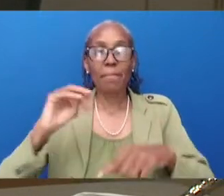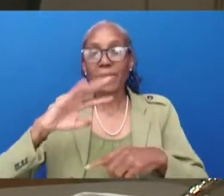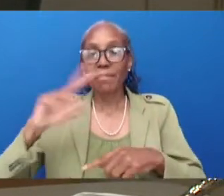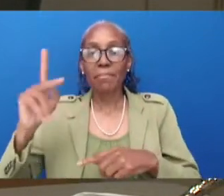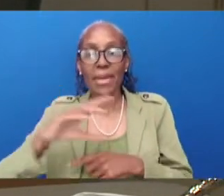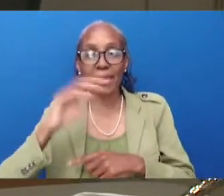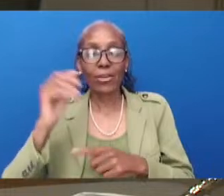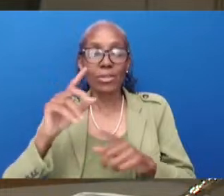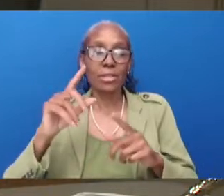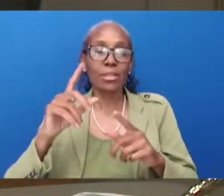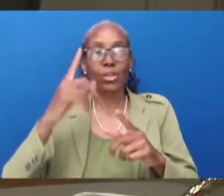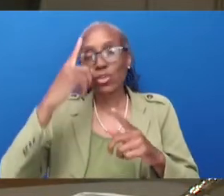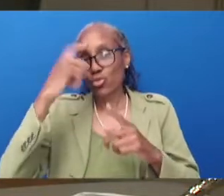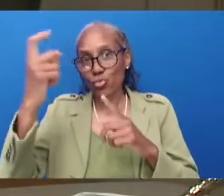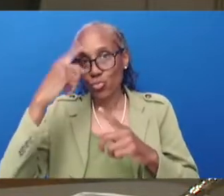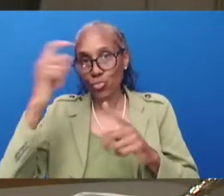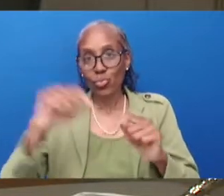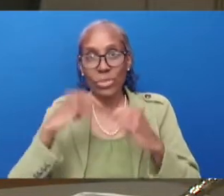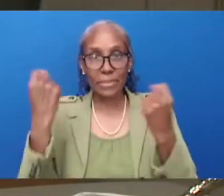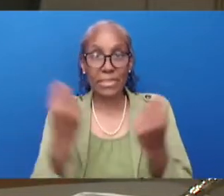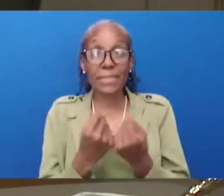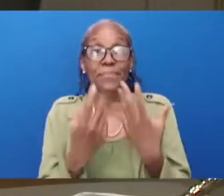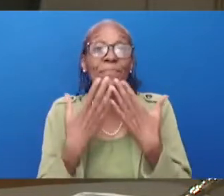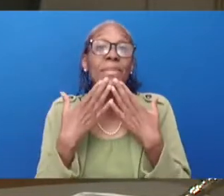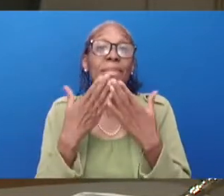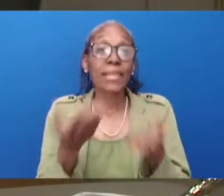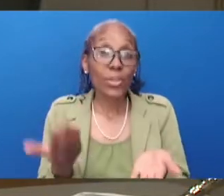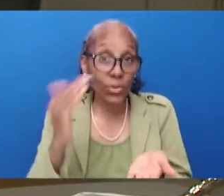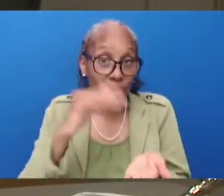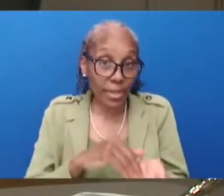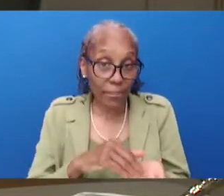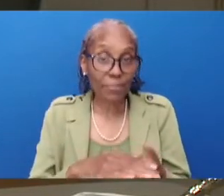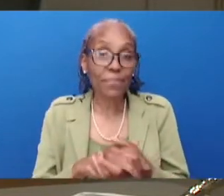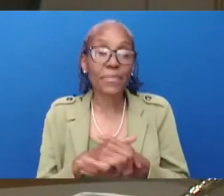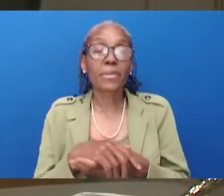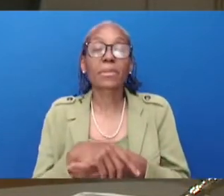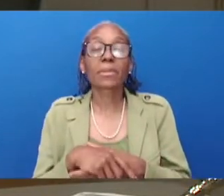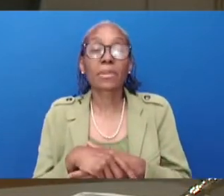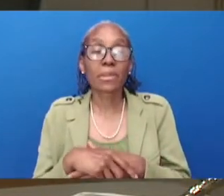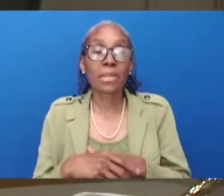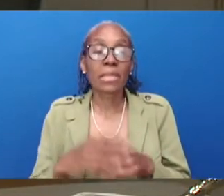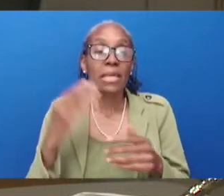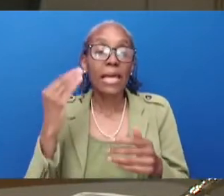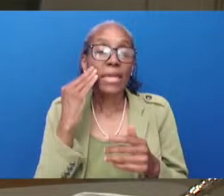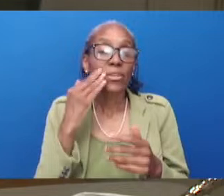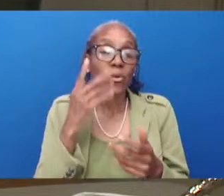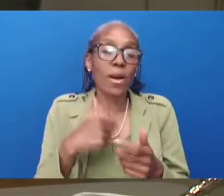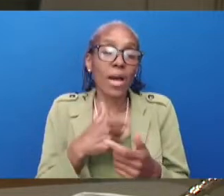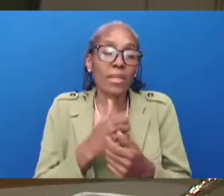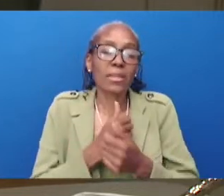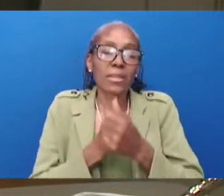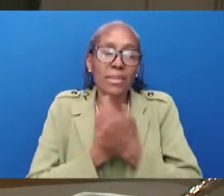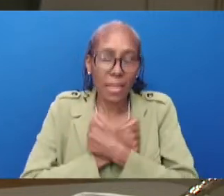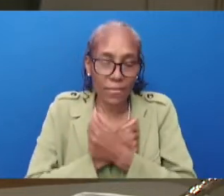BENEDICT. I'M SORRY. AND I ACTUALLY CALL THEM THE